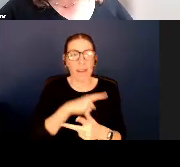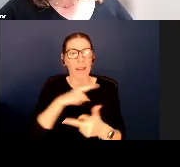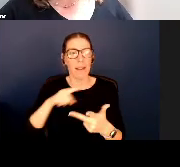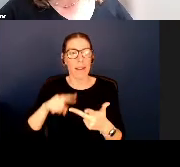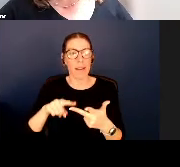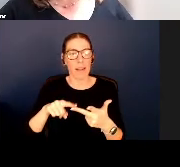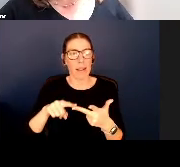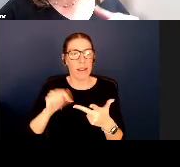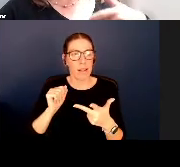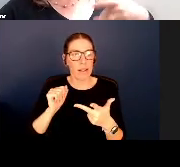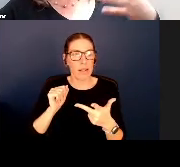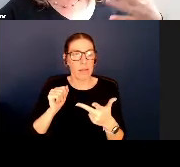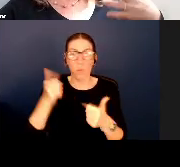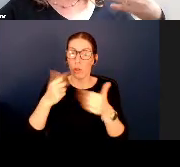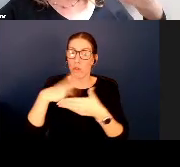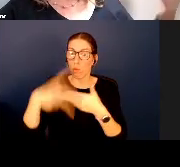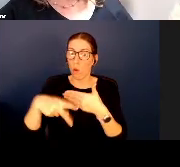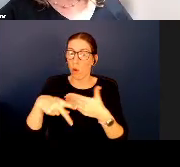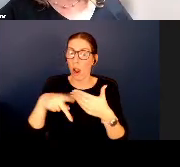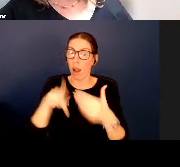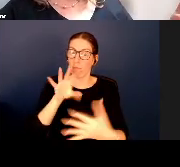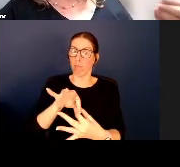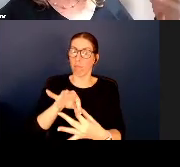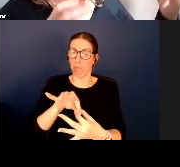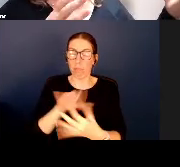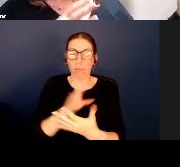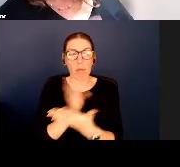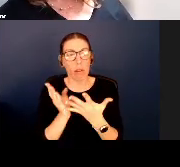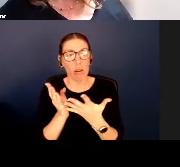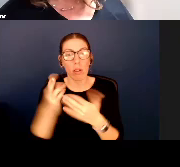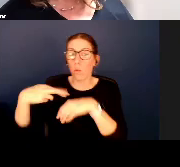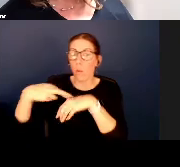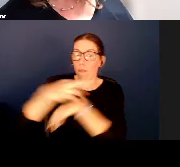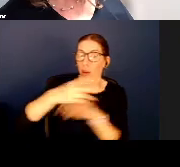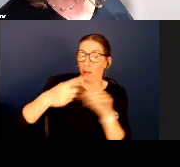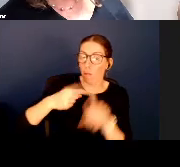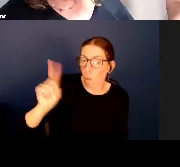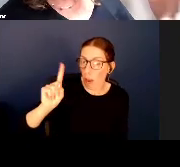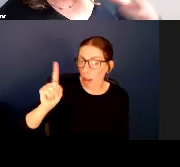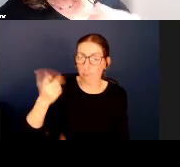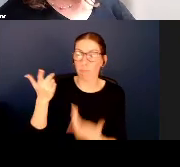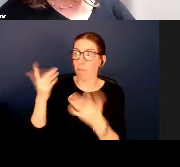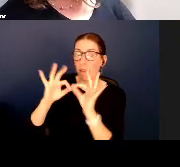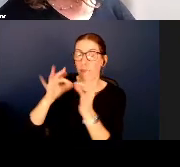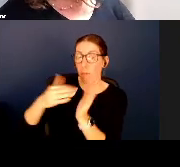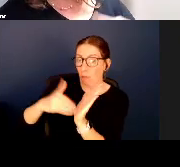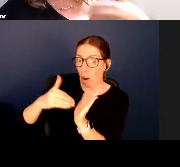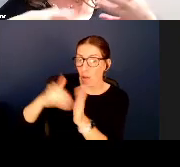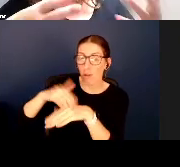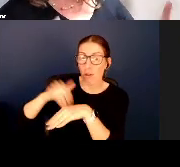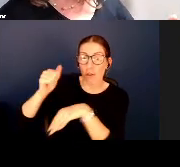accessed, where they were referred from, so was it from their family doctor, another hospital,